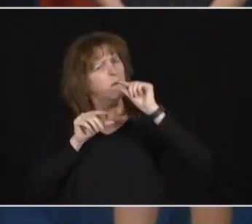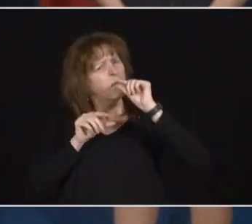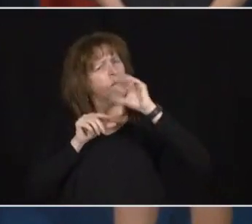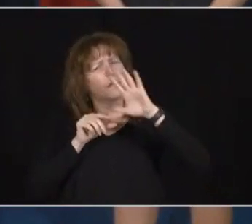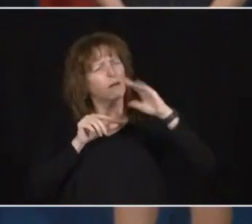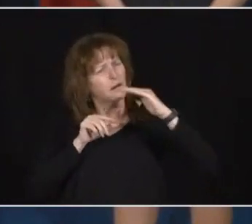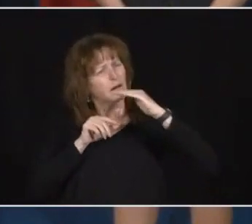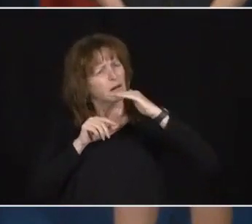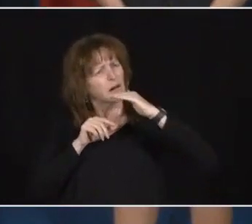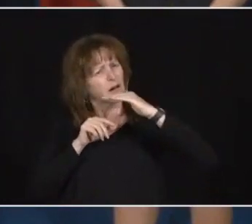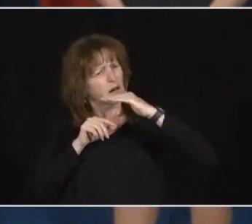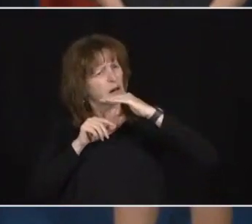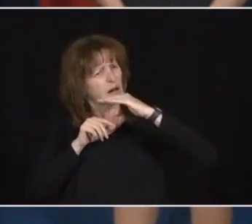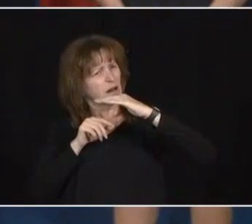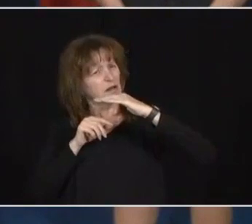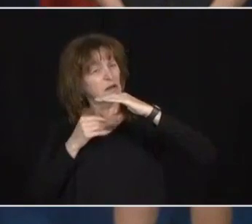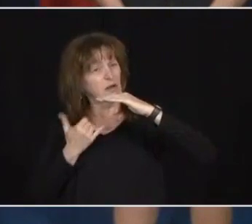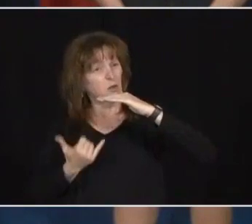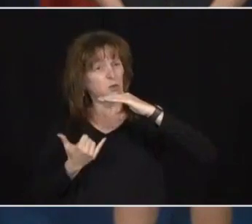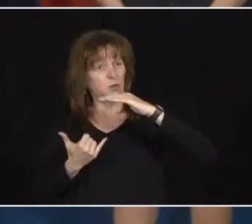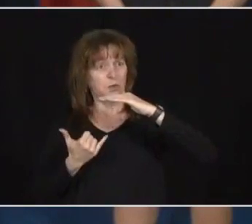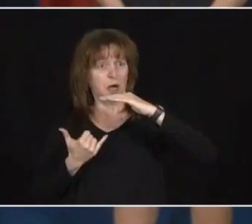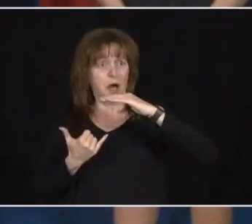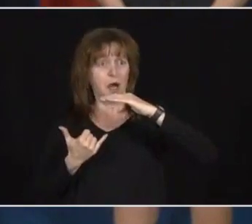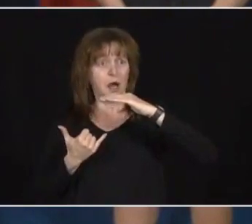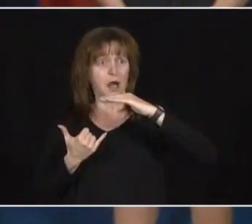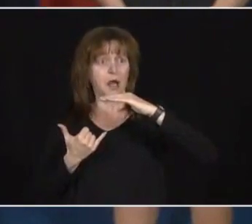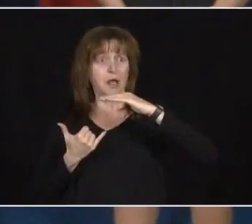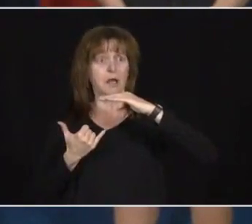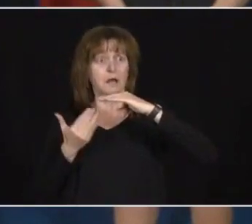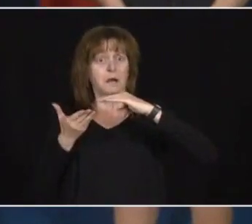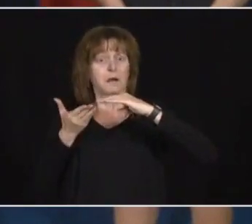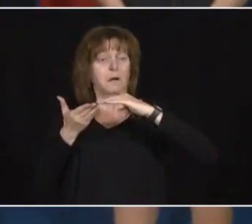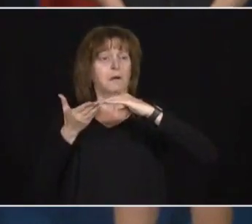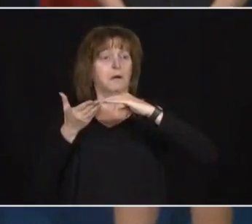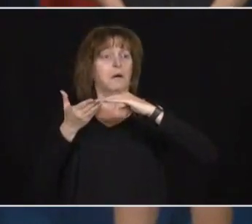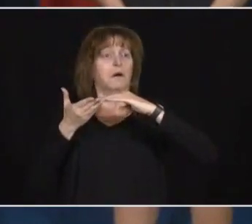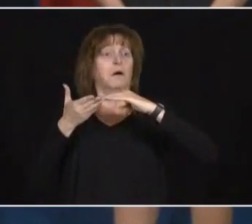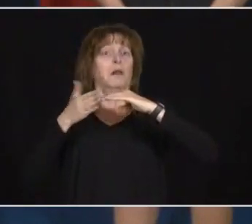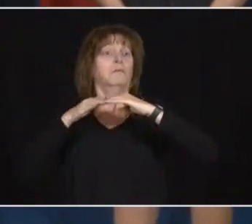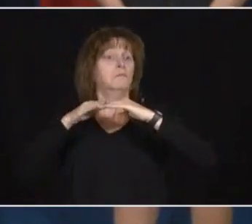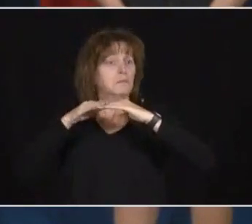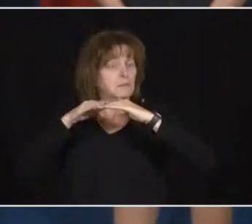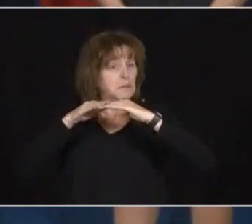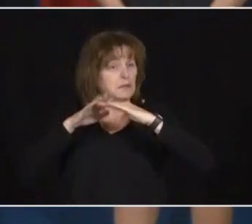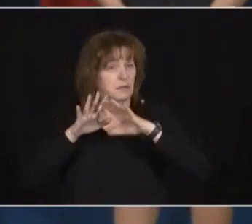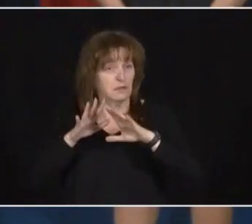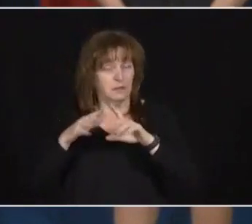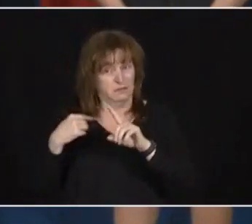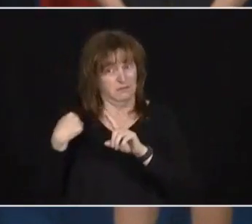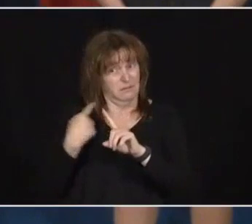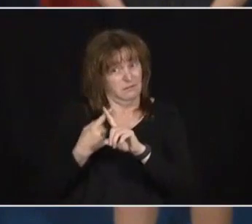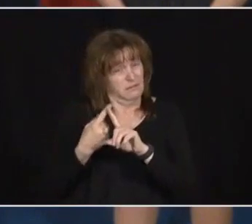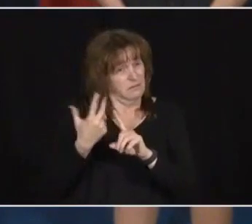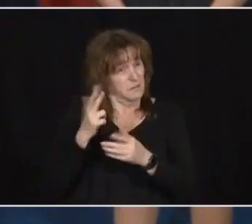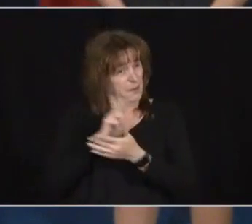amount of cases we've seen over the last three weeks. And this is a positive trend, a positive trend to